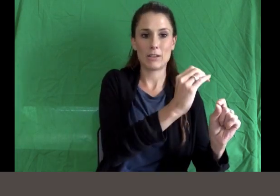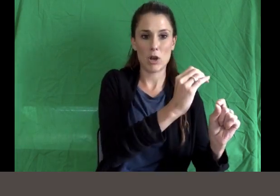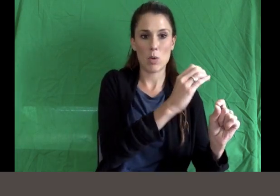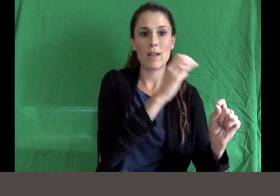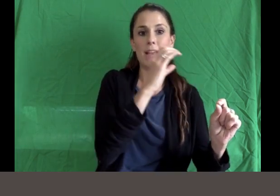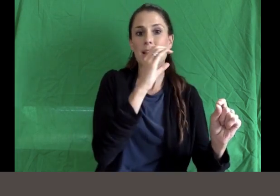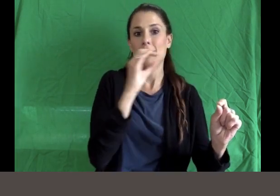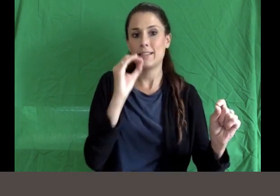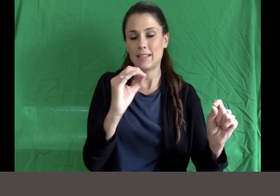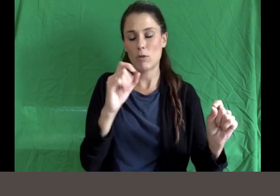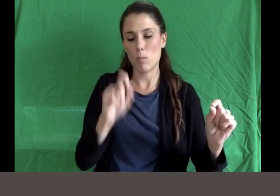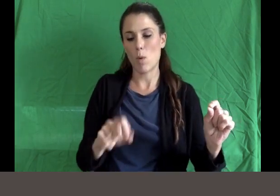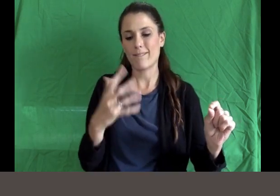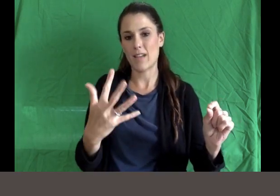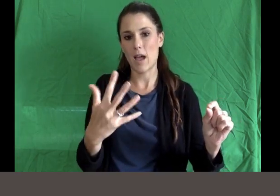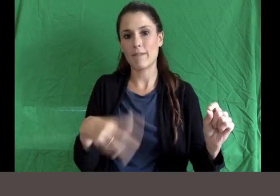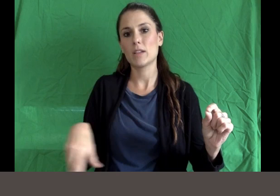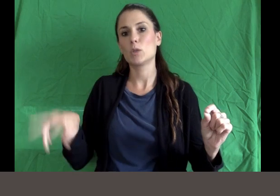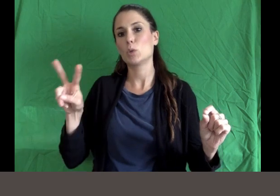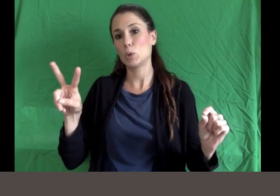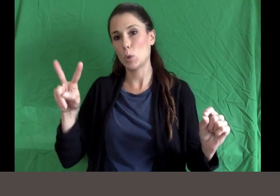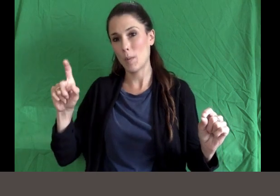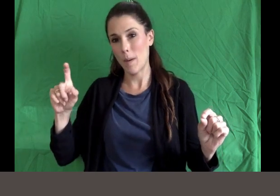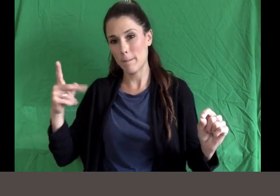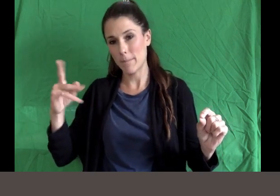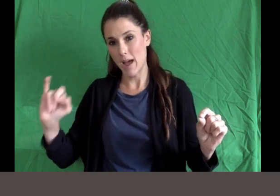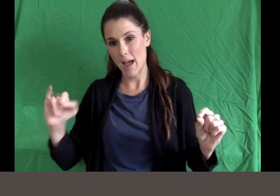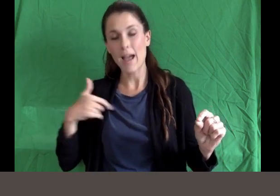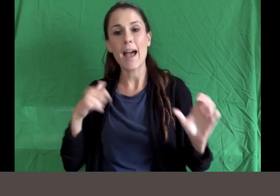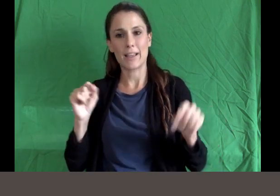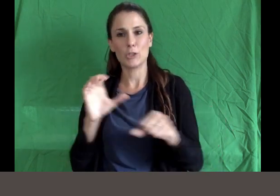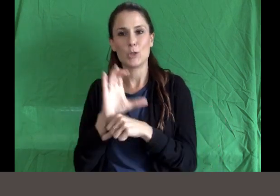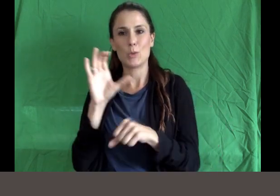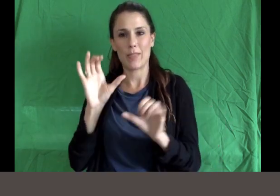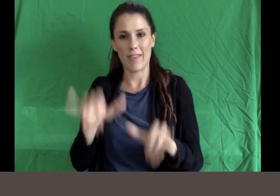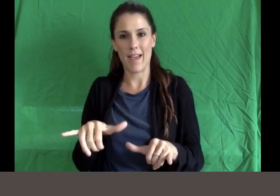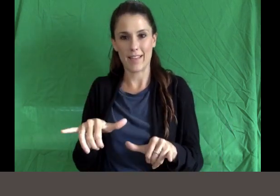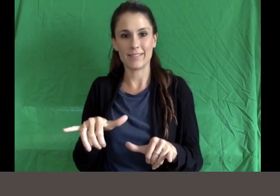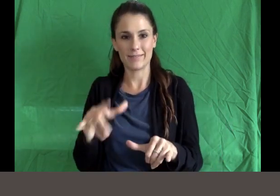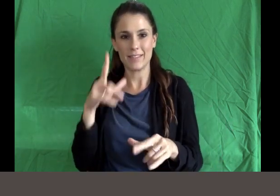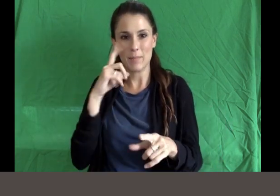if i need to do something very specific i can always drop down to manually supplying my ticks